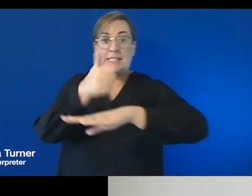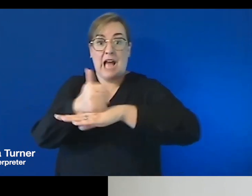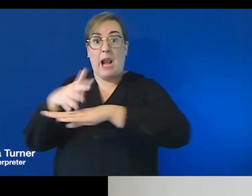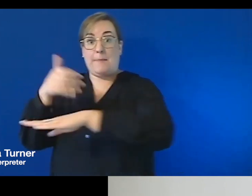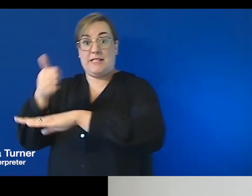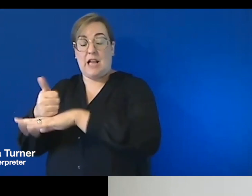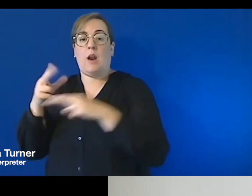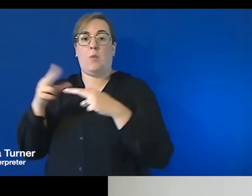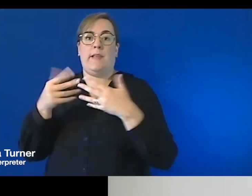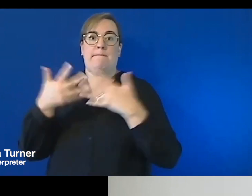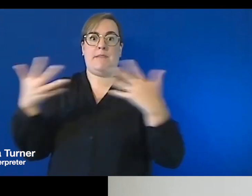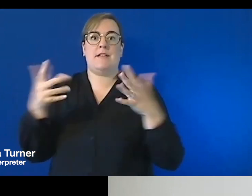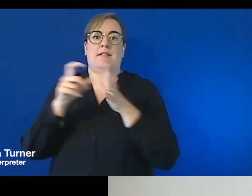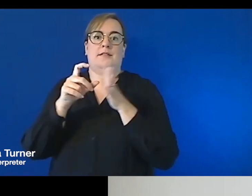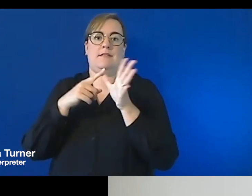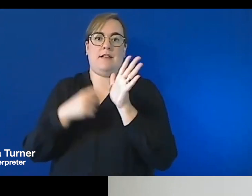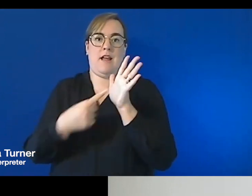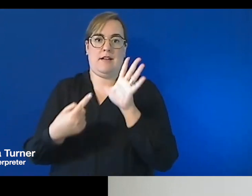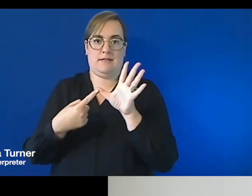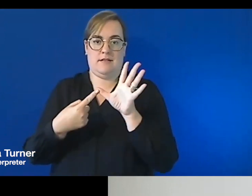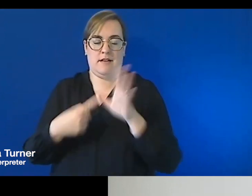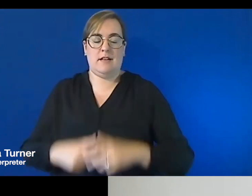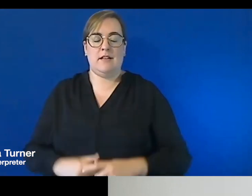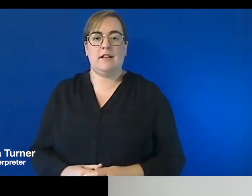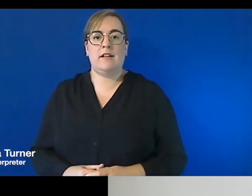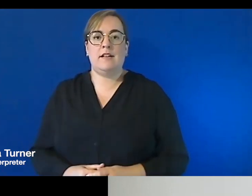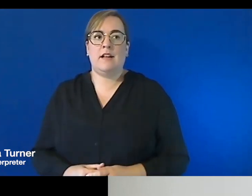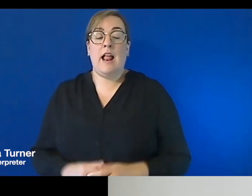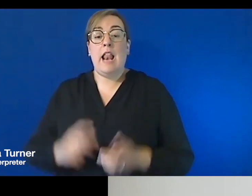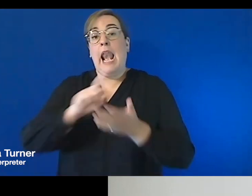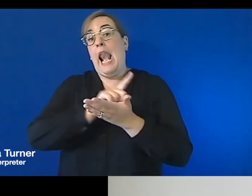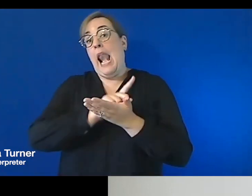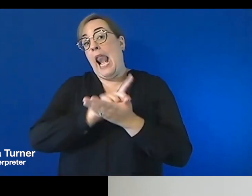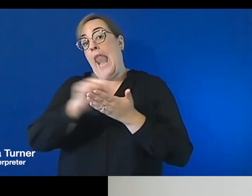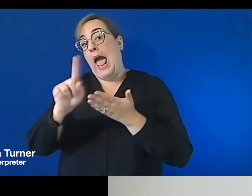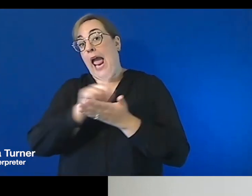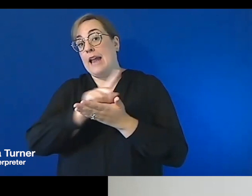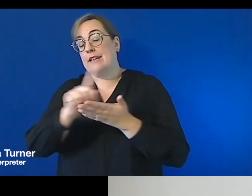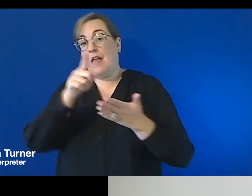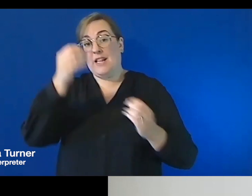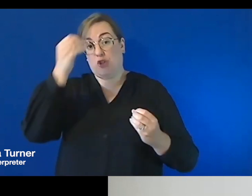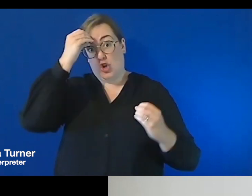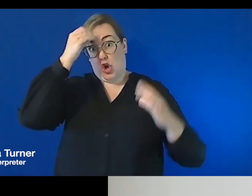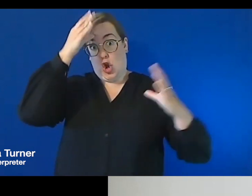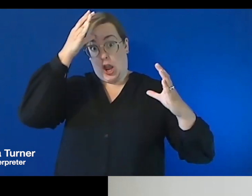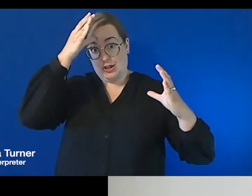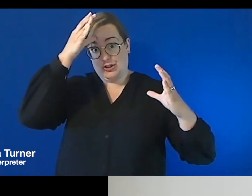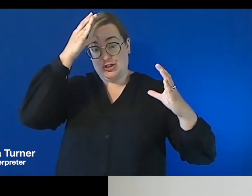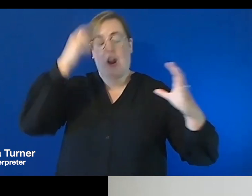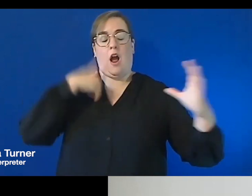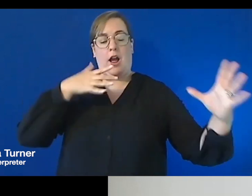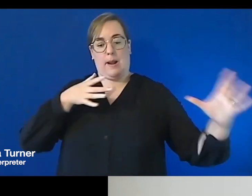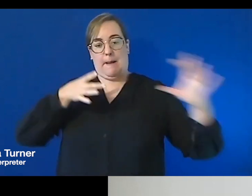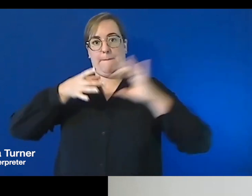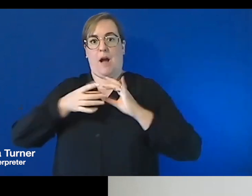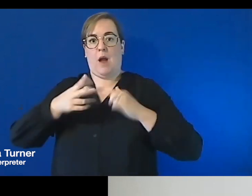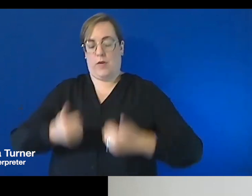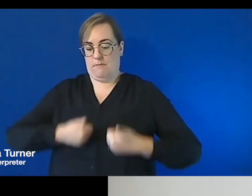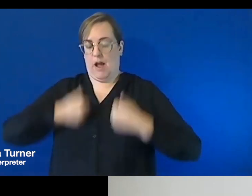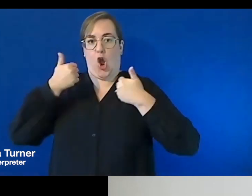and later I use all of this knowledge in order to combine it with my own obstacles, because I was a